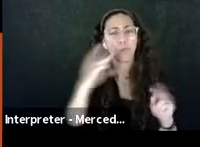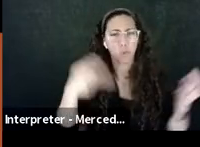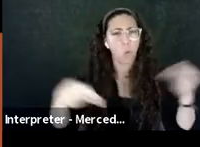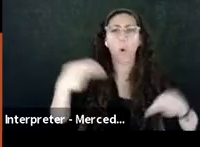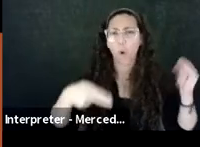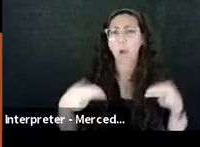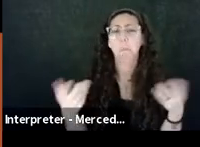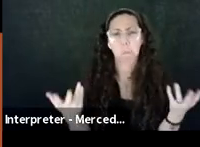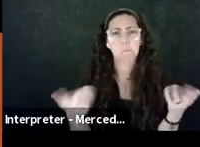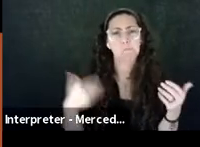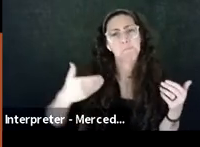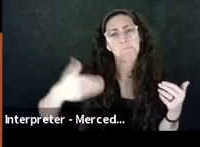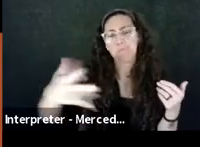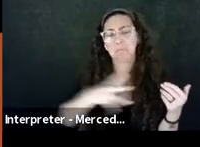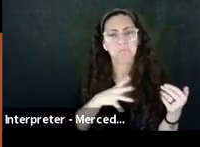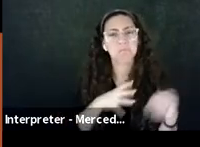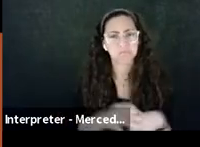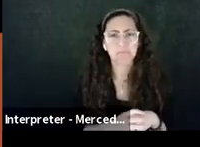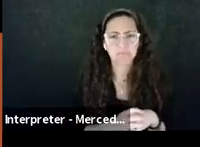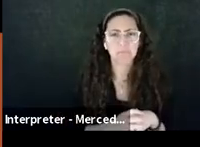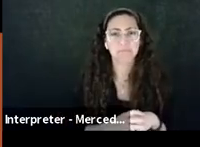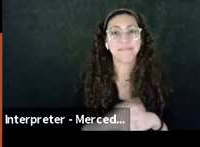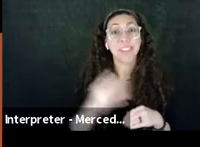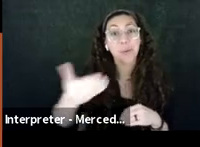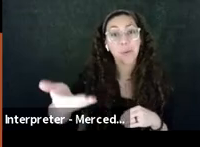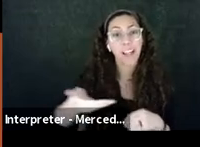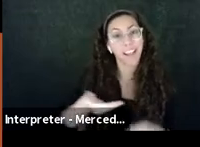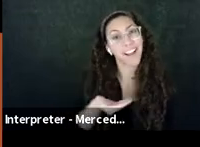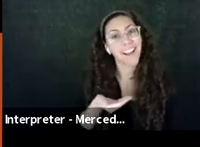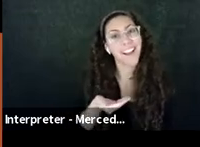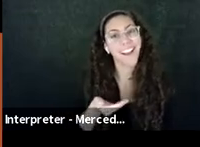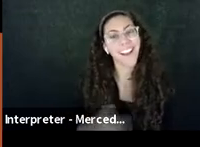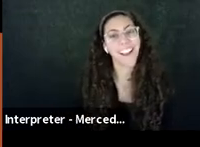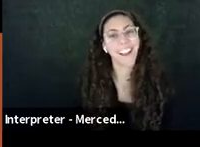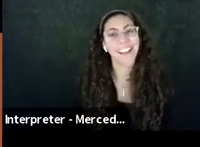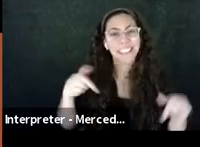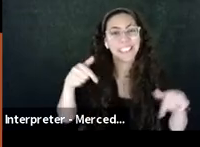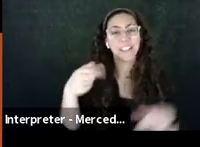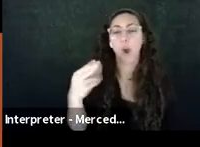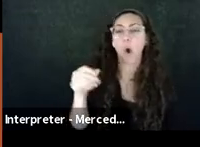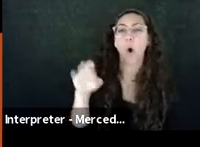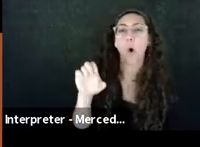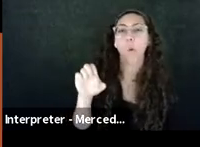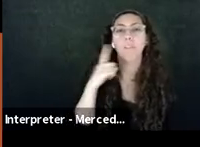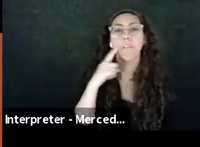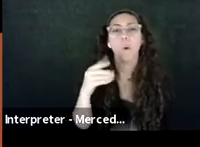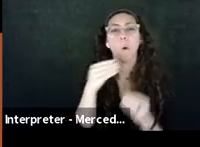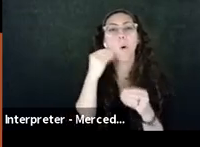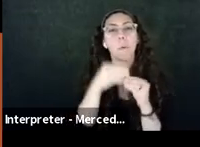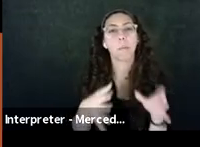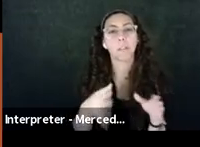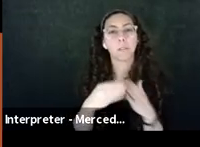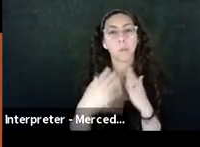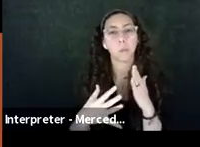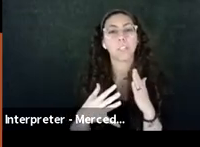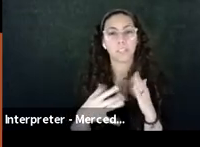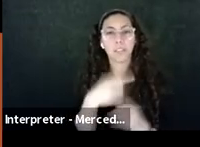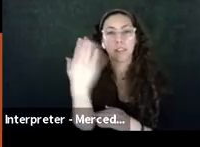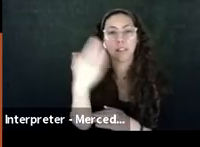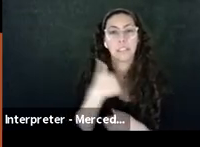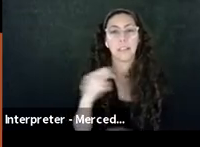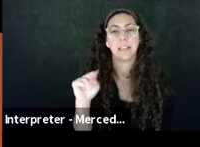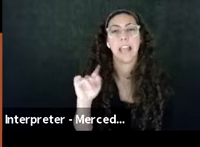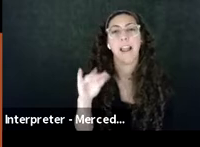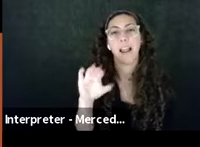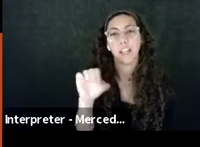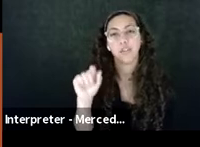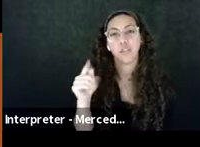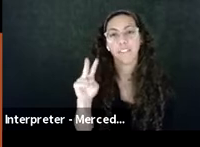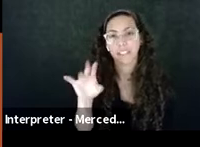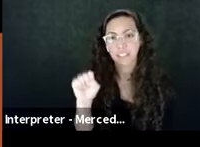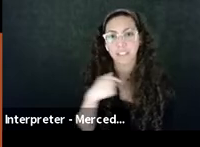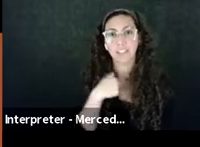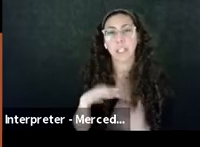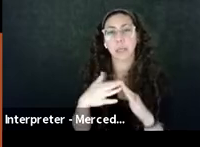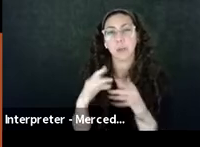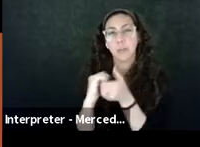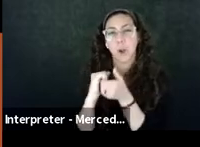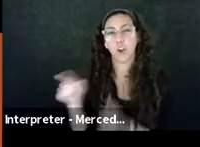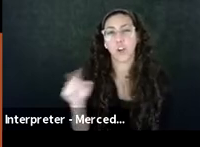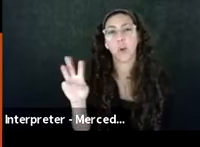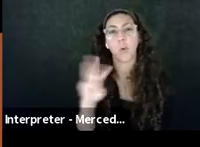Natalie Chavez: As we go. So welcome to our hope for homeless students presentation. My name is Natalie Chavez and we're also joined by our community partner WEST CARE, California. So